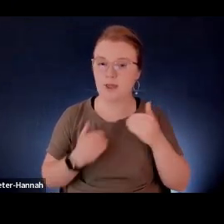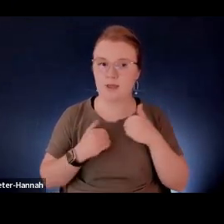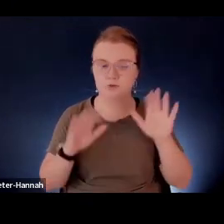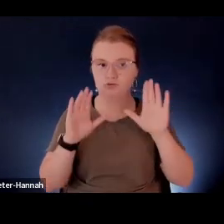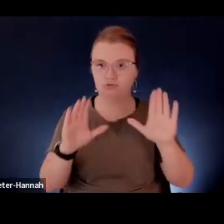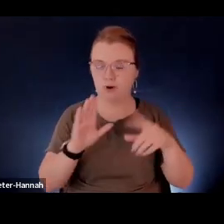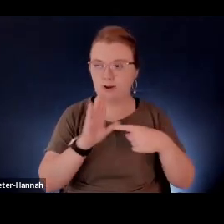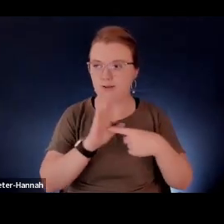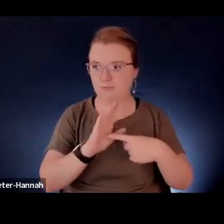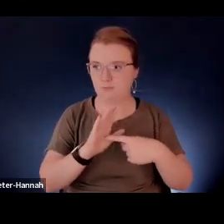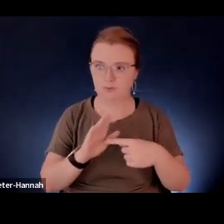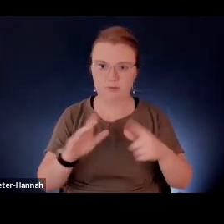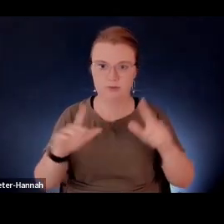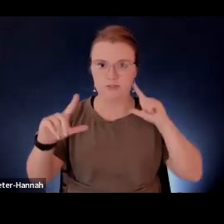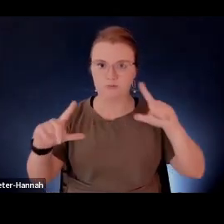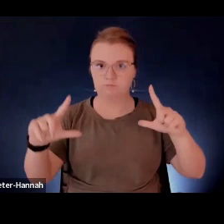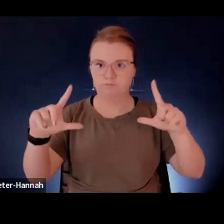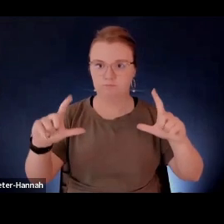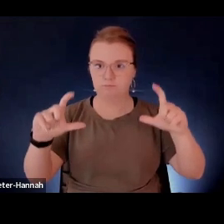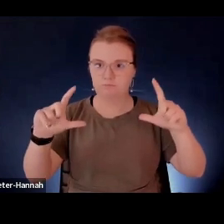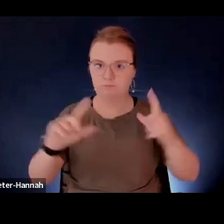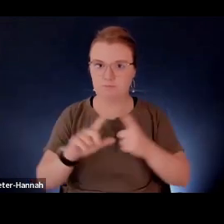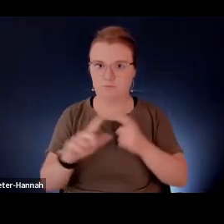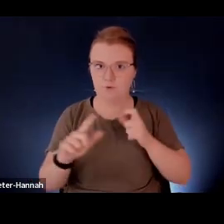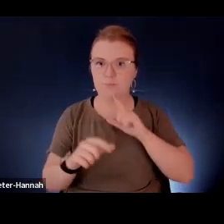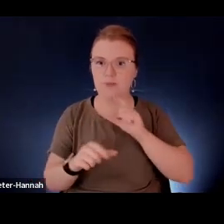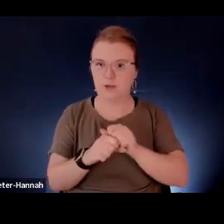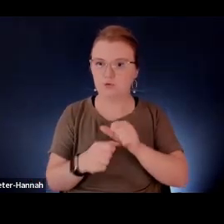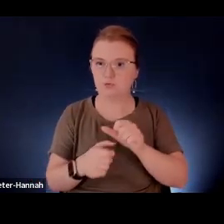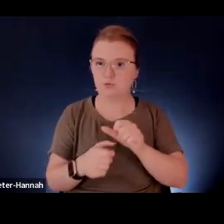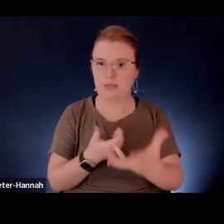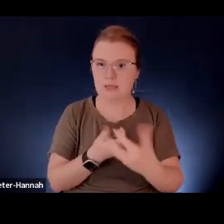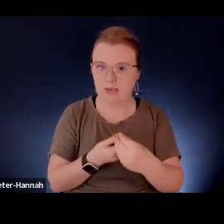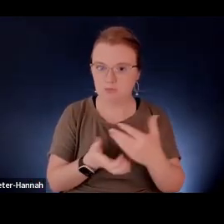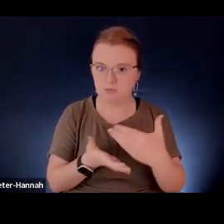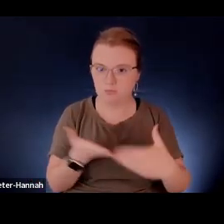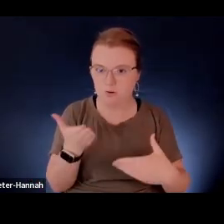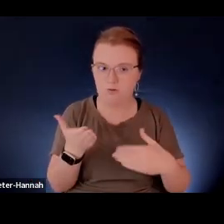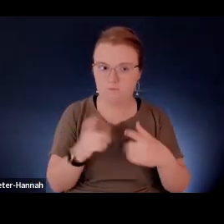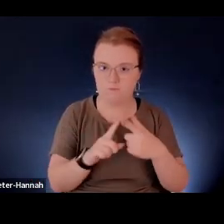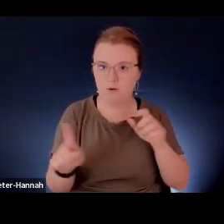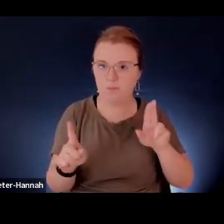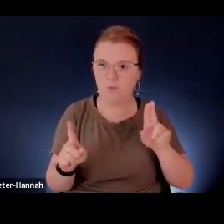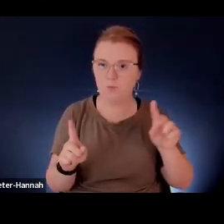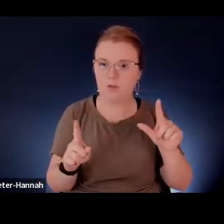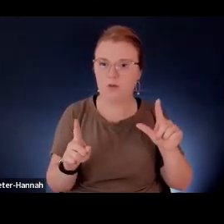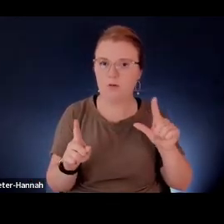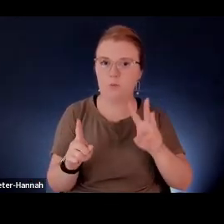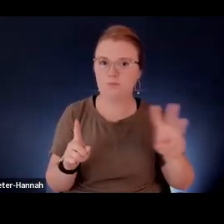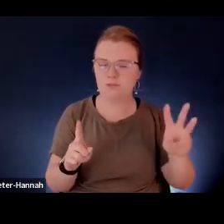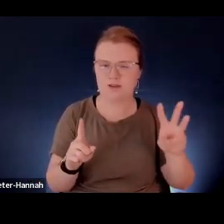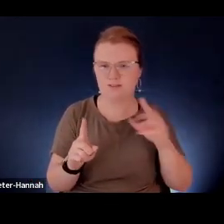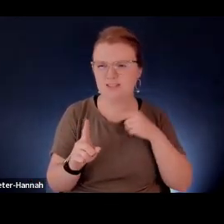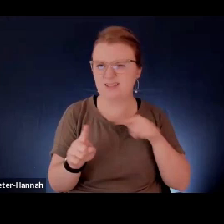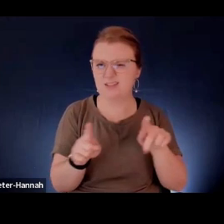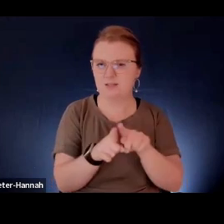Here's a screenshot from the actual engagement part of the UDL website, which you could find at that same URL that I gave you.